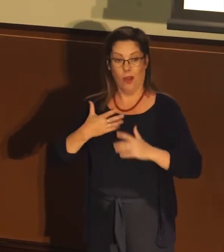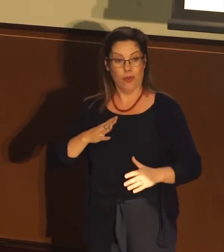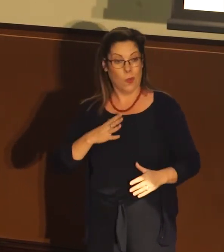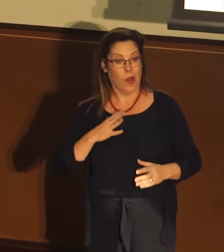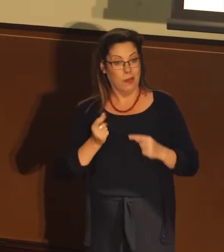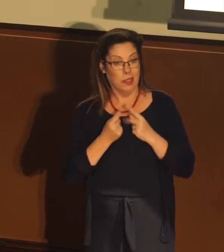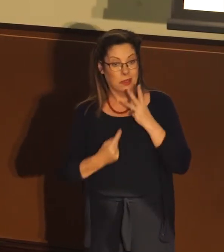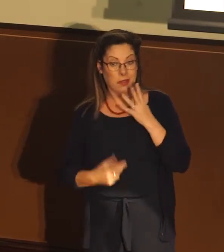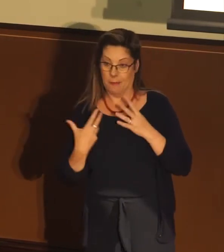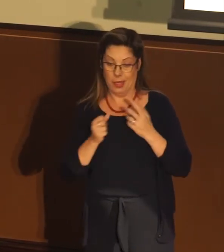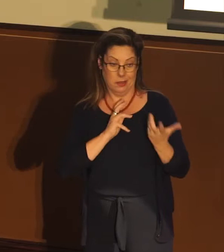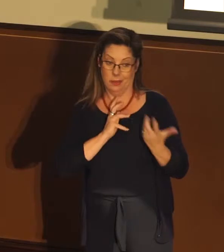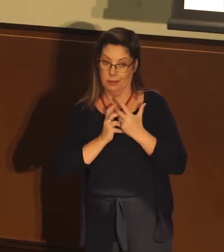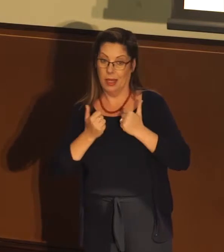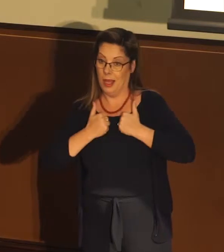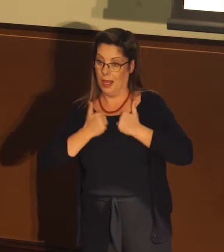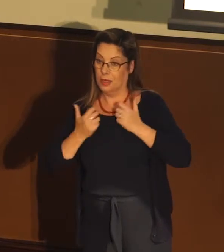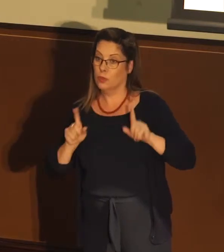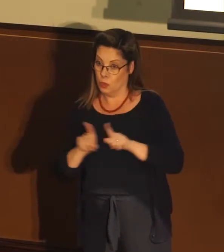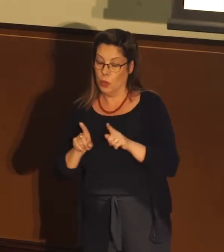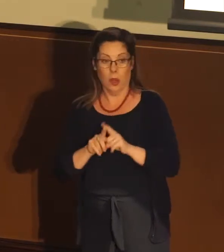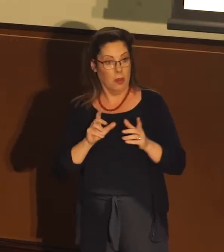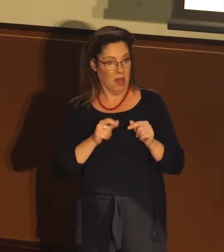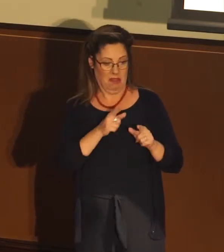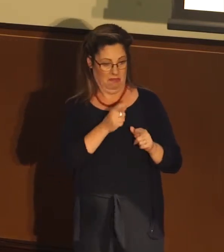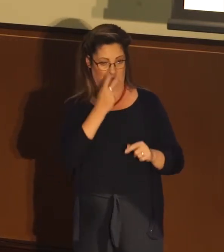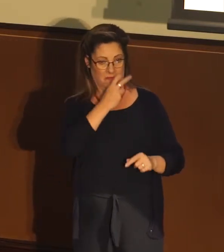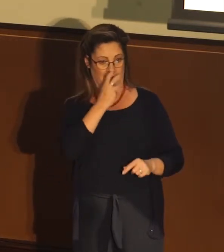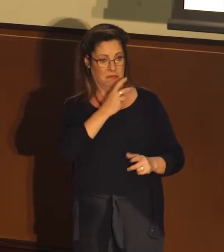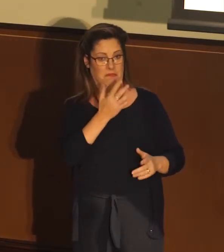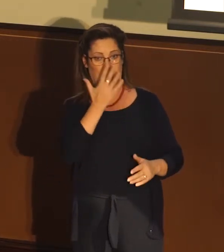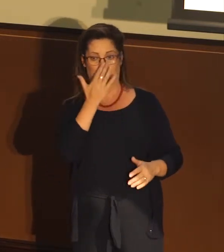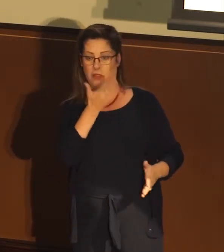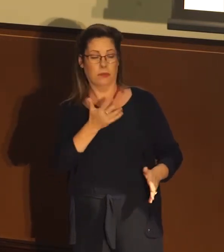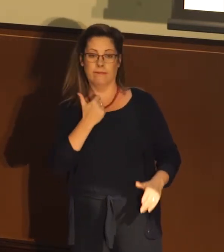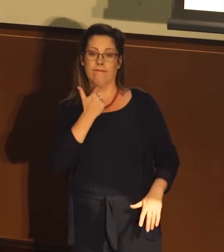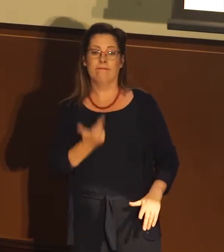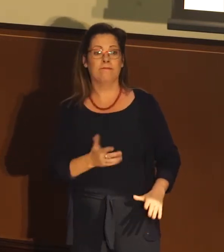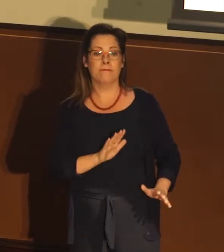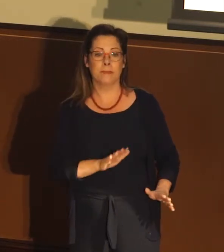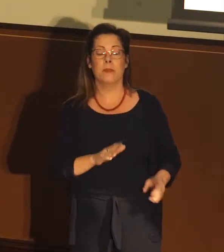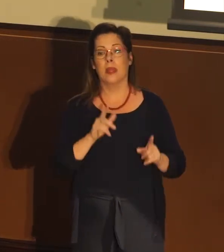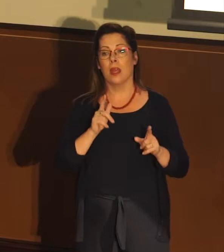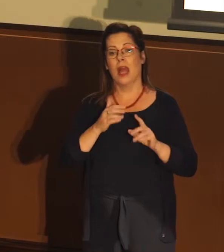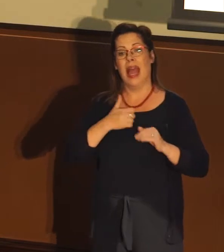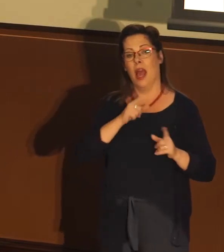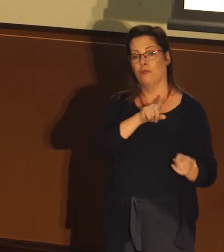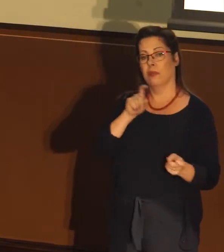and it is very, very important to us, through our recruitment, through specialised roles that we have, through having...